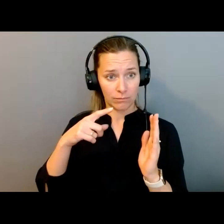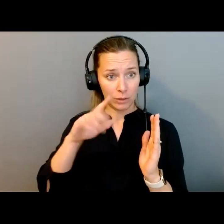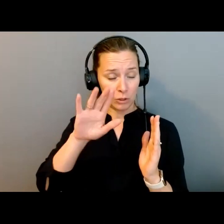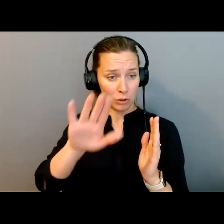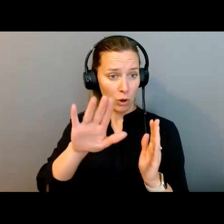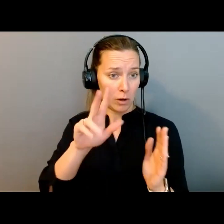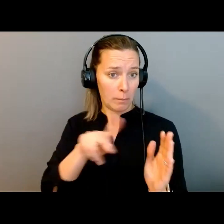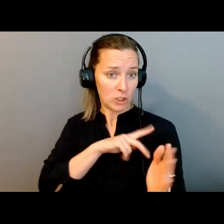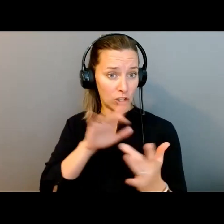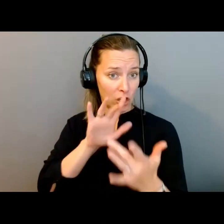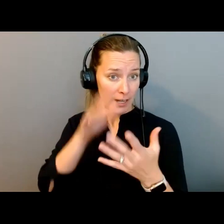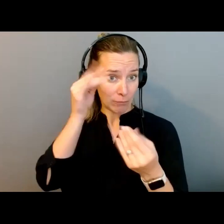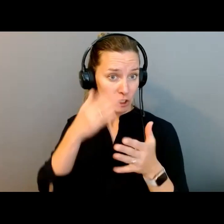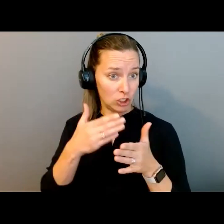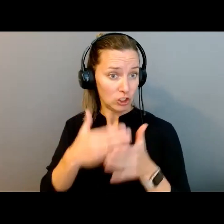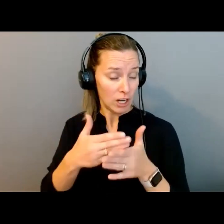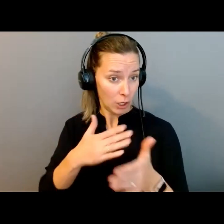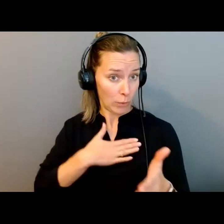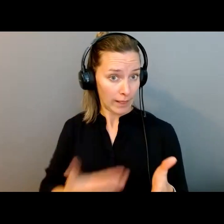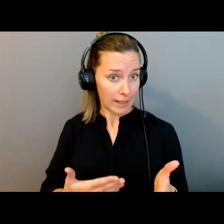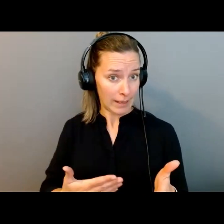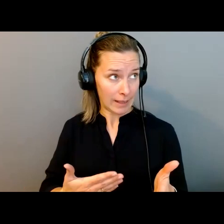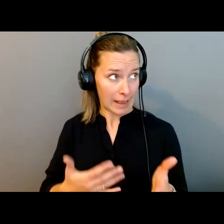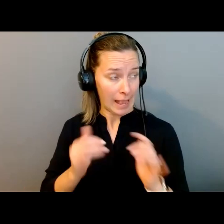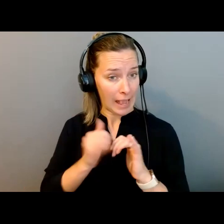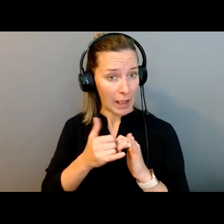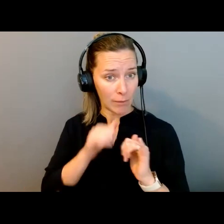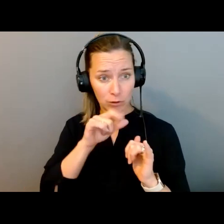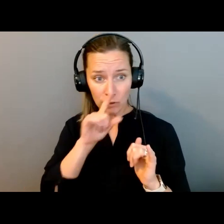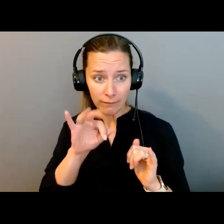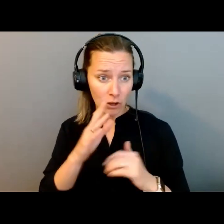contact information. I'm not sure how to do that -- whether you're comfortable putting it in the